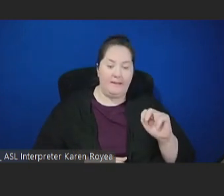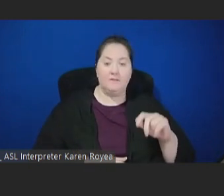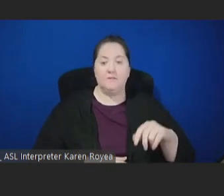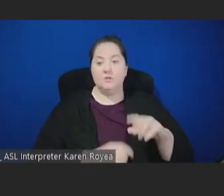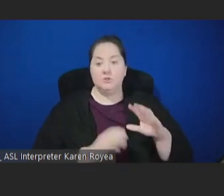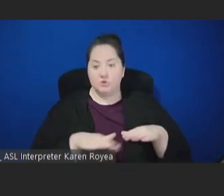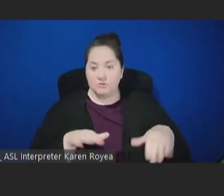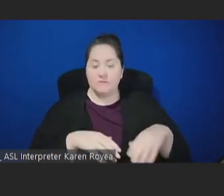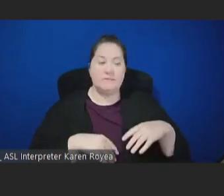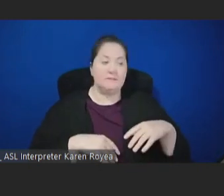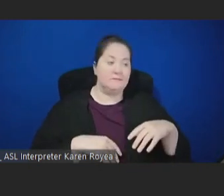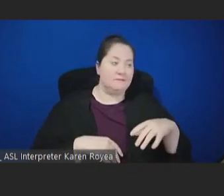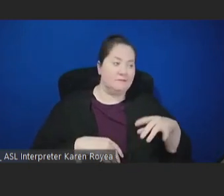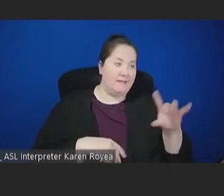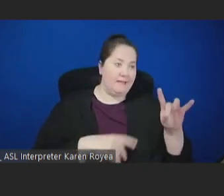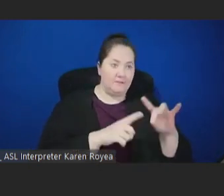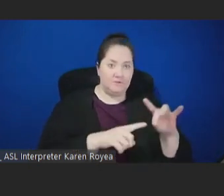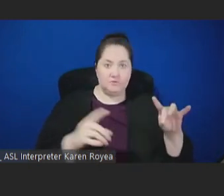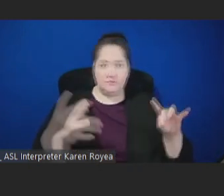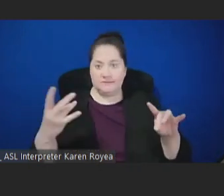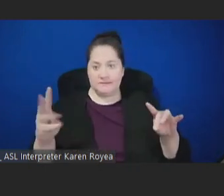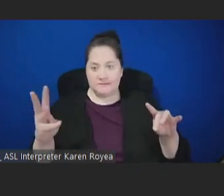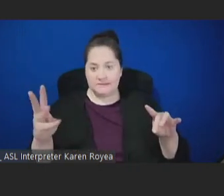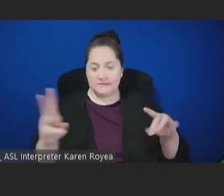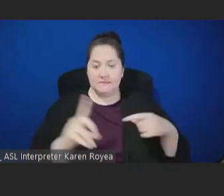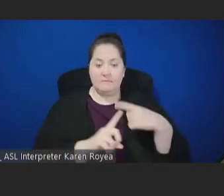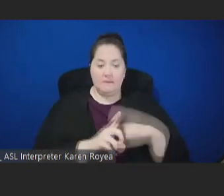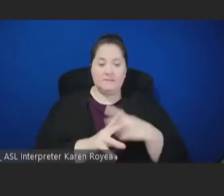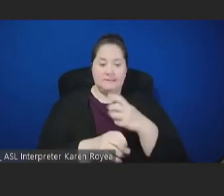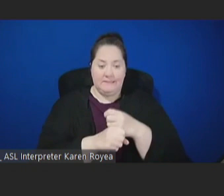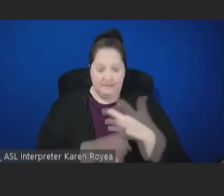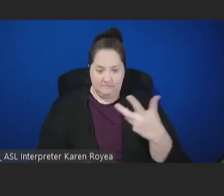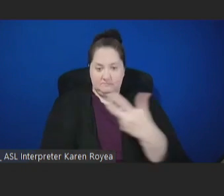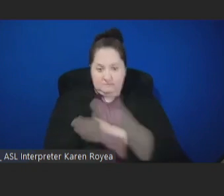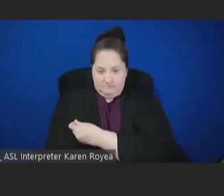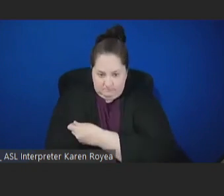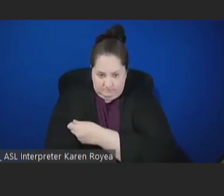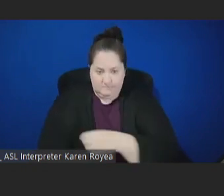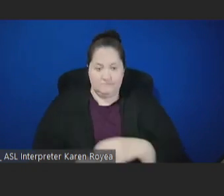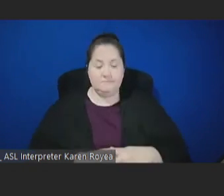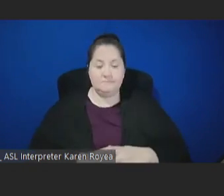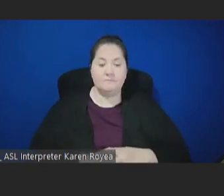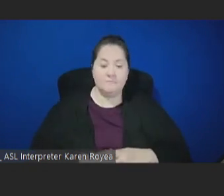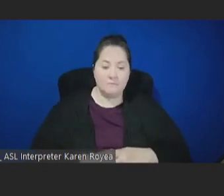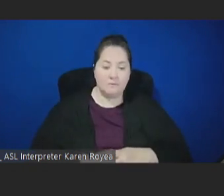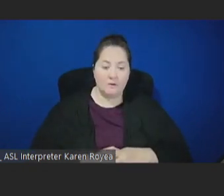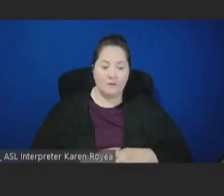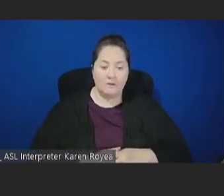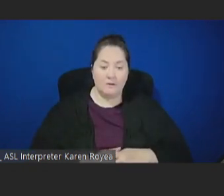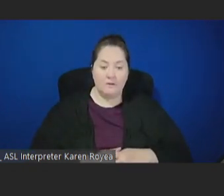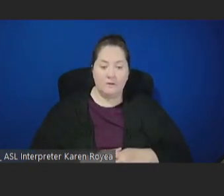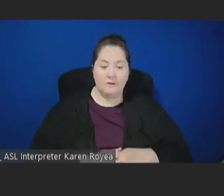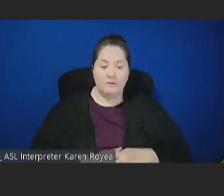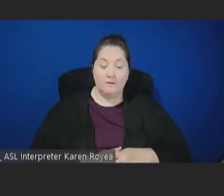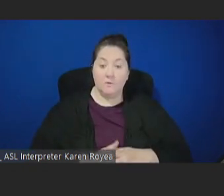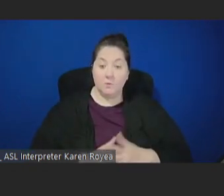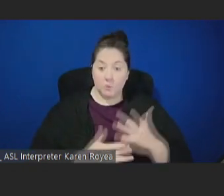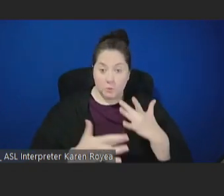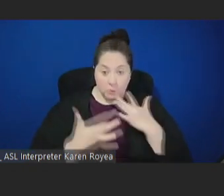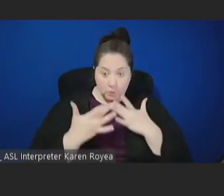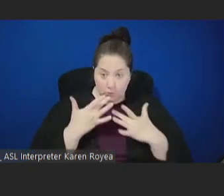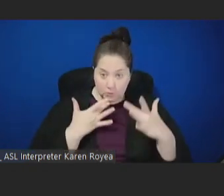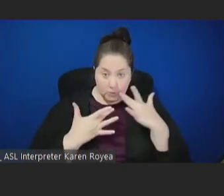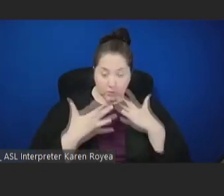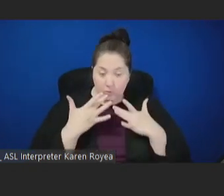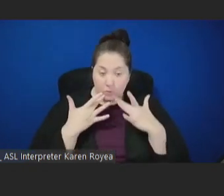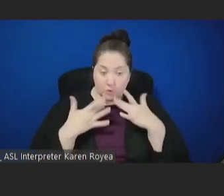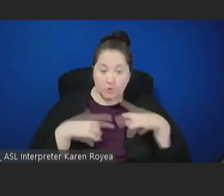their second season receive nesivimab. Following the shortage during the fall,